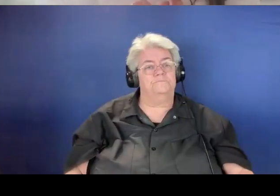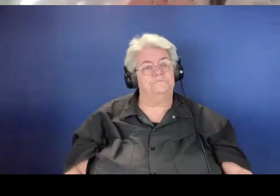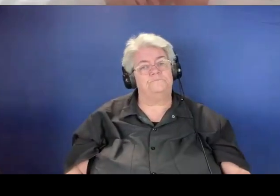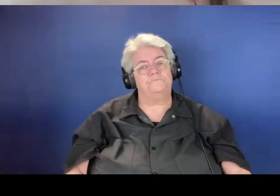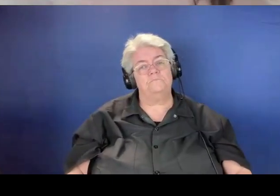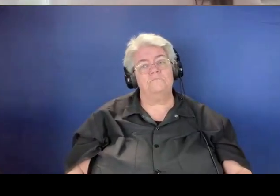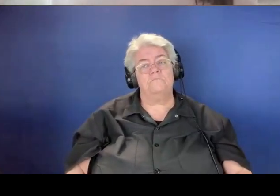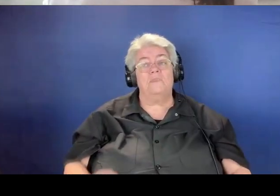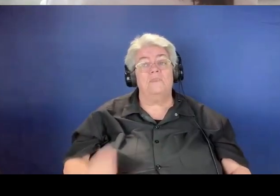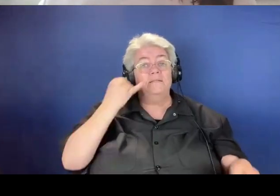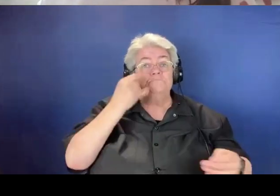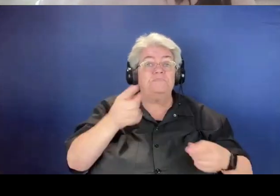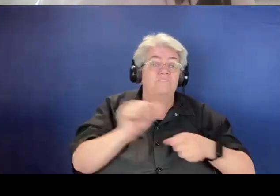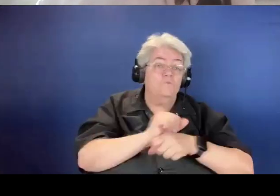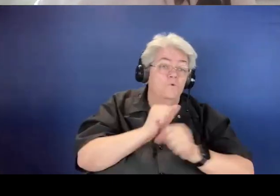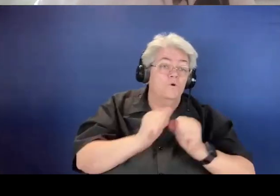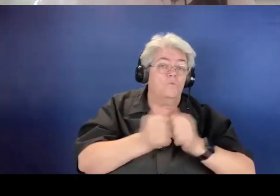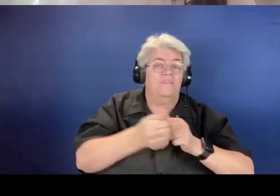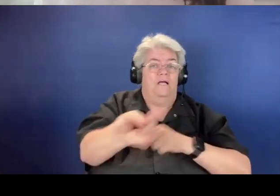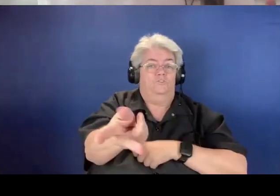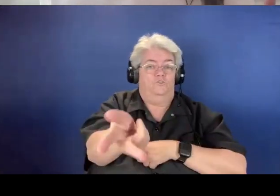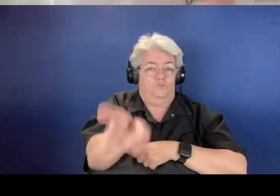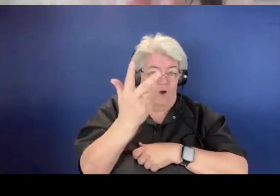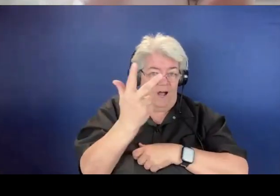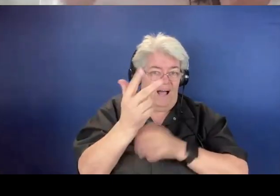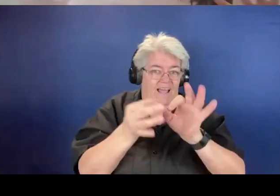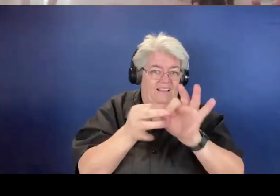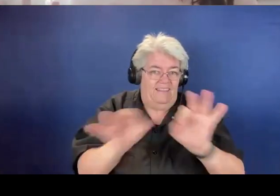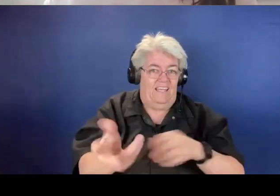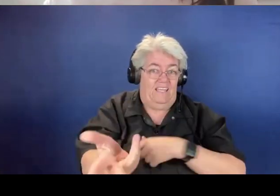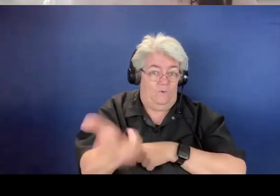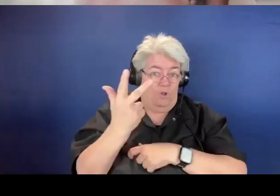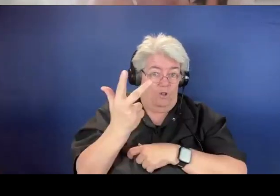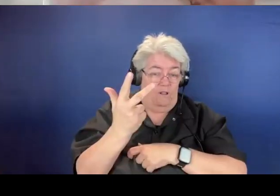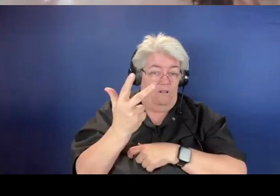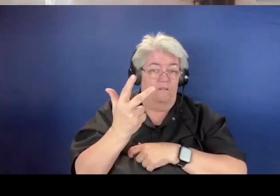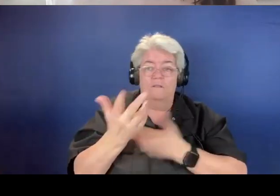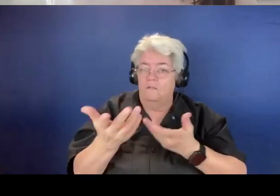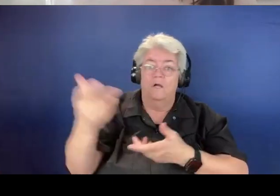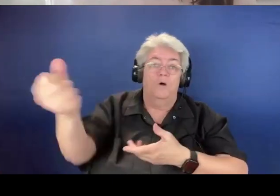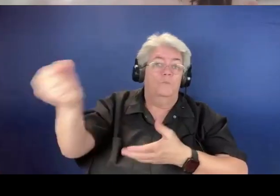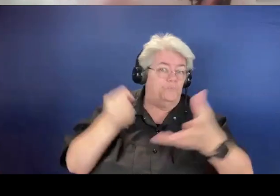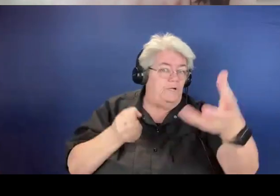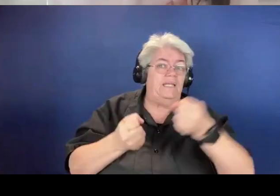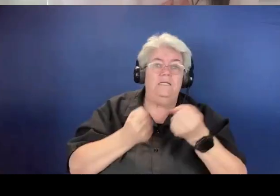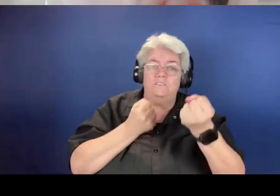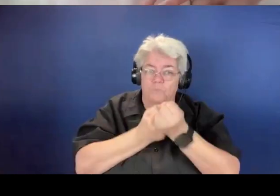If you're working with trilingual families, bring in the support, bring in additional professionals.